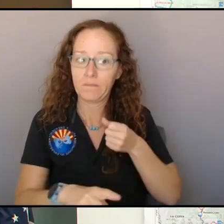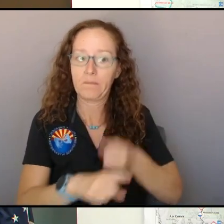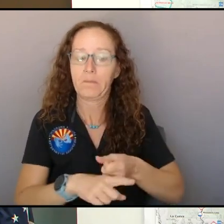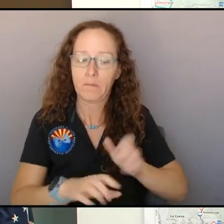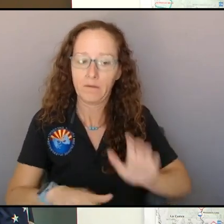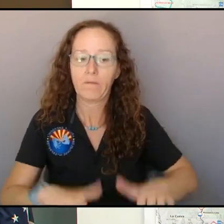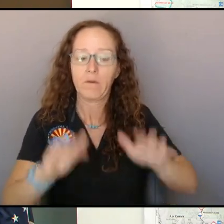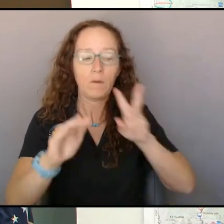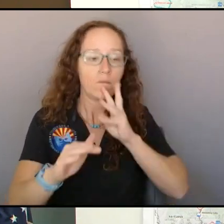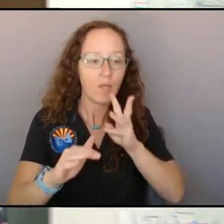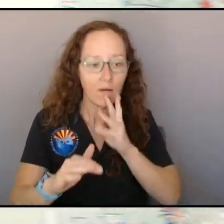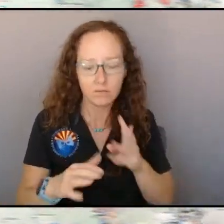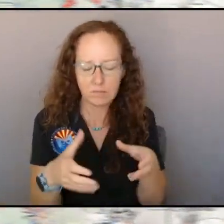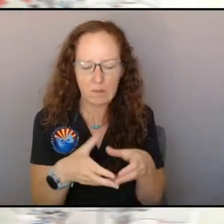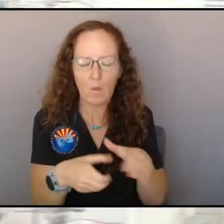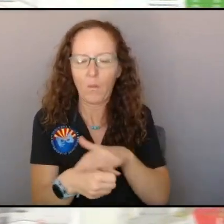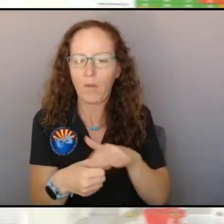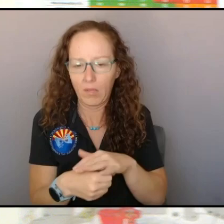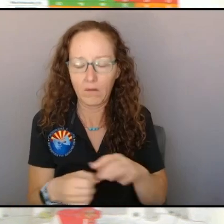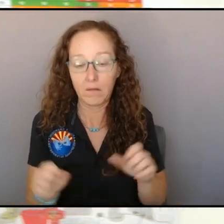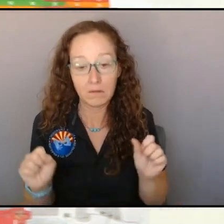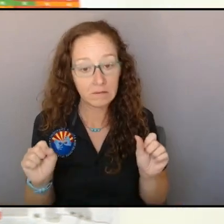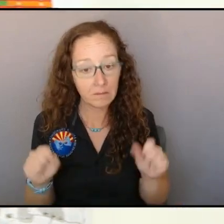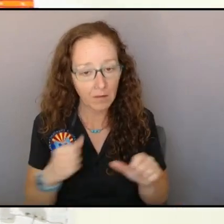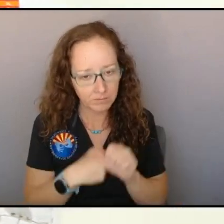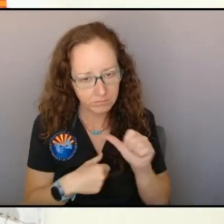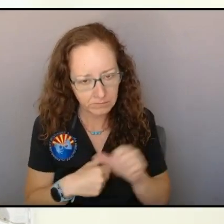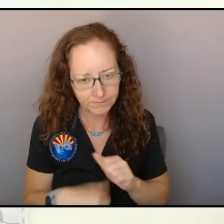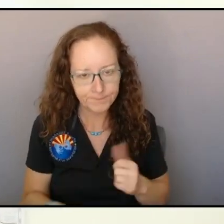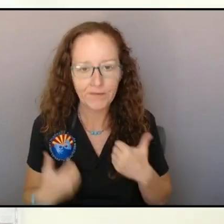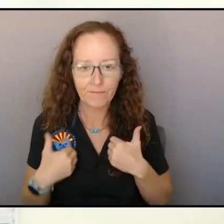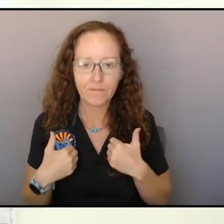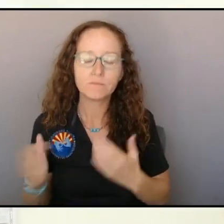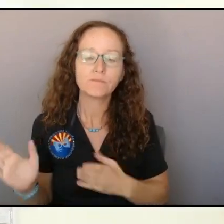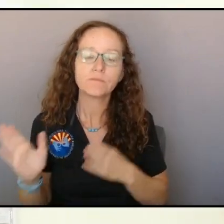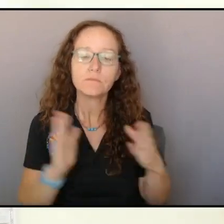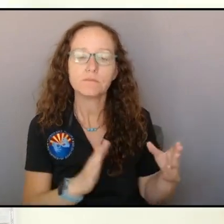back to the screen. What we're looking at here is the forecast